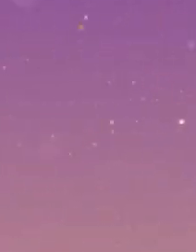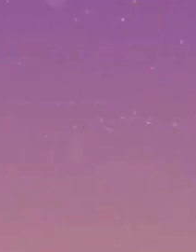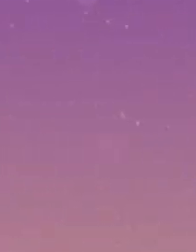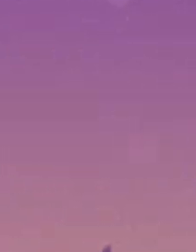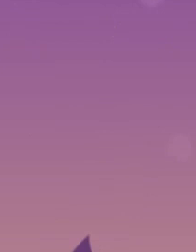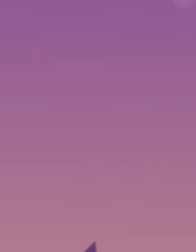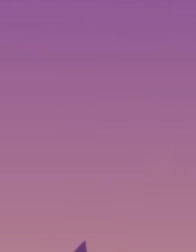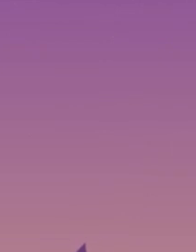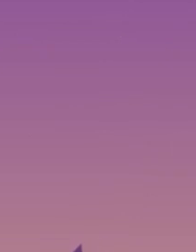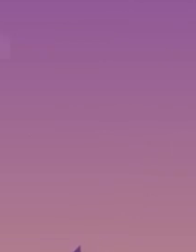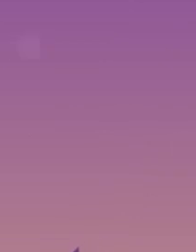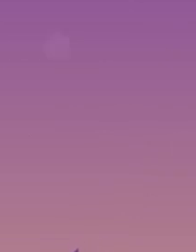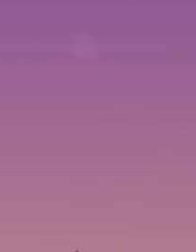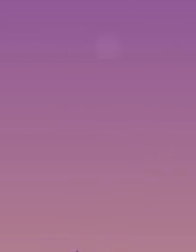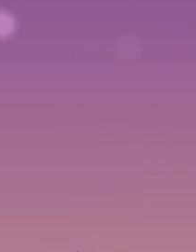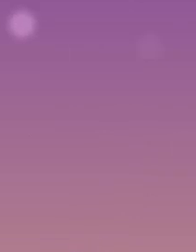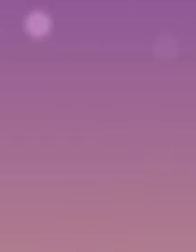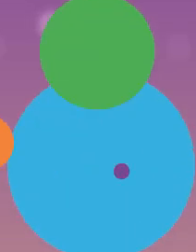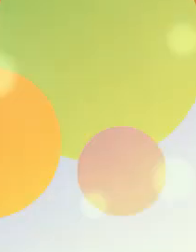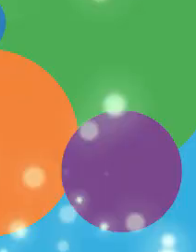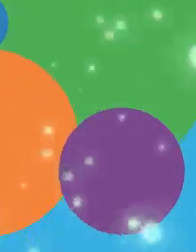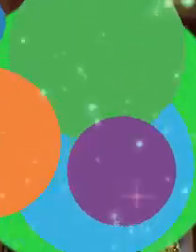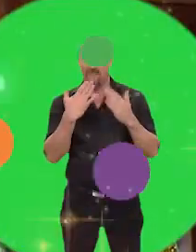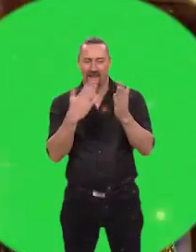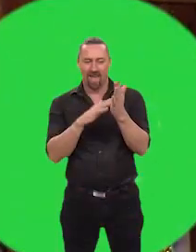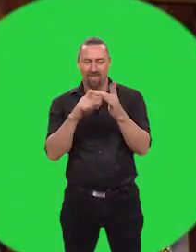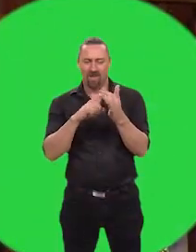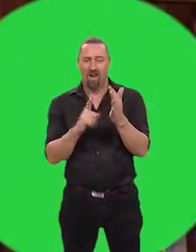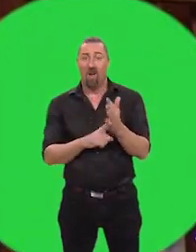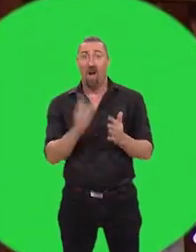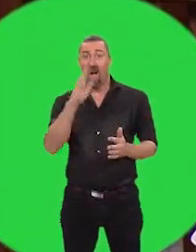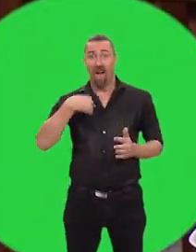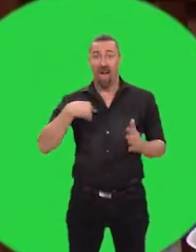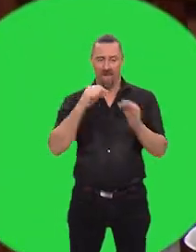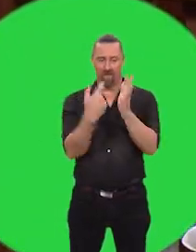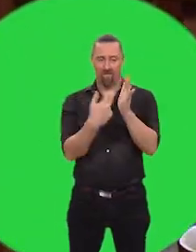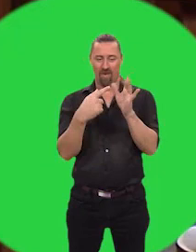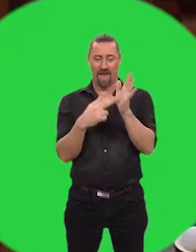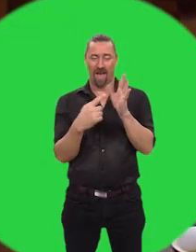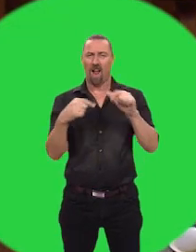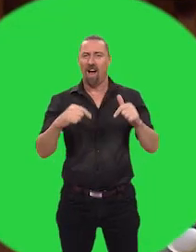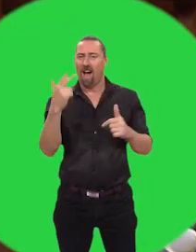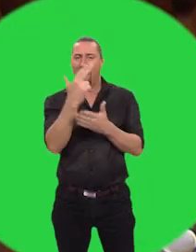[Child] Art@home Thanks Michael. Hi, I'm Briana and in the chat room today we're going